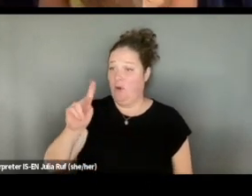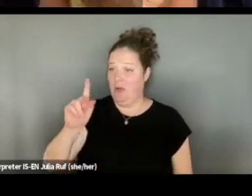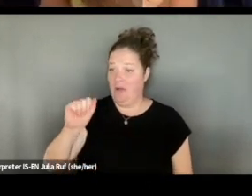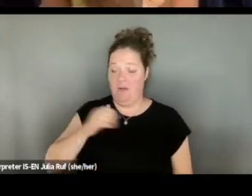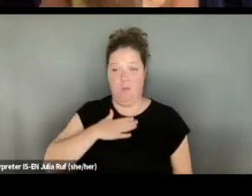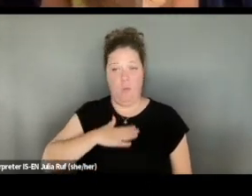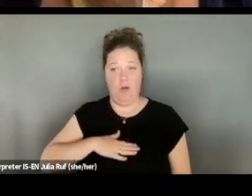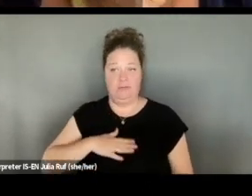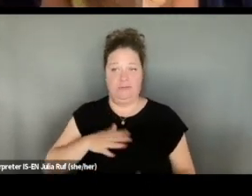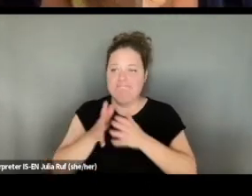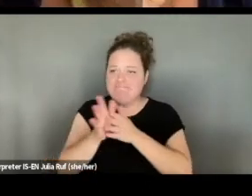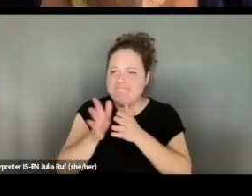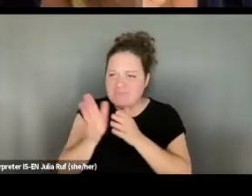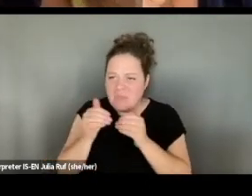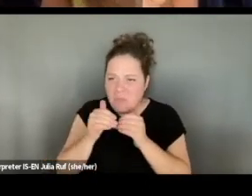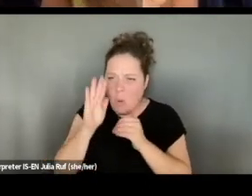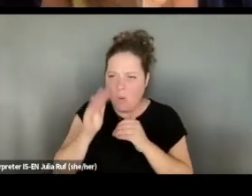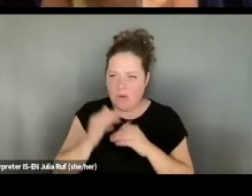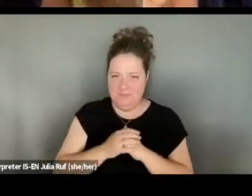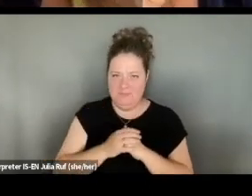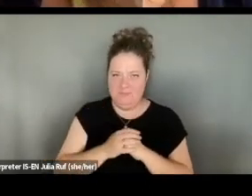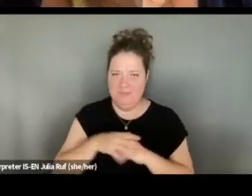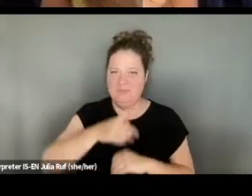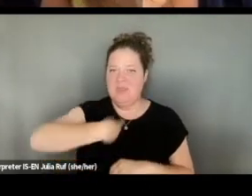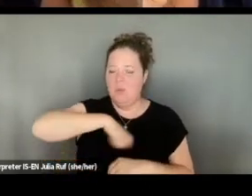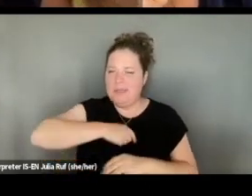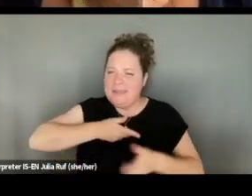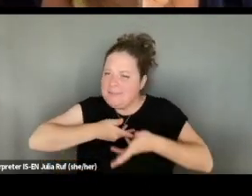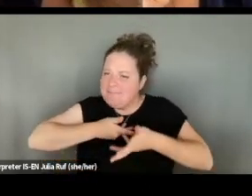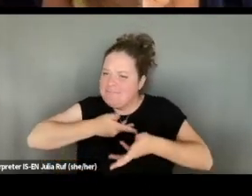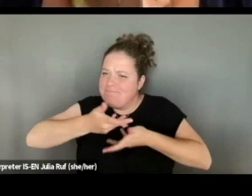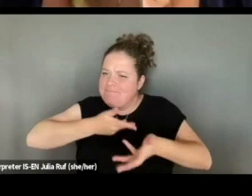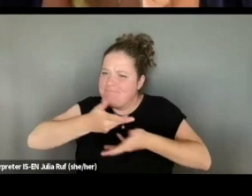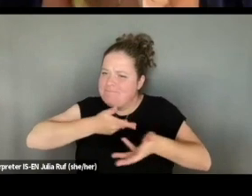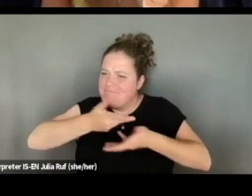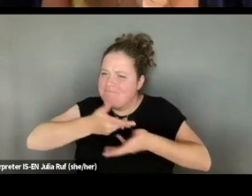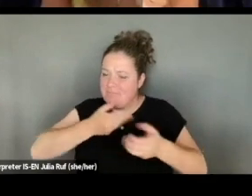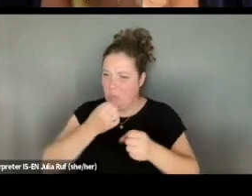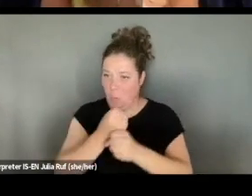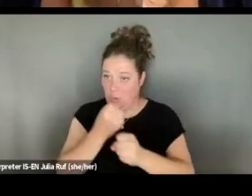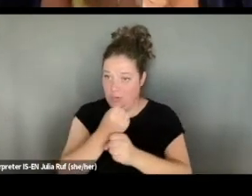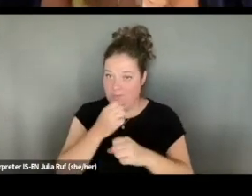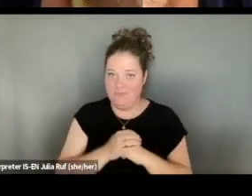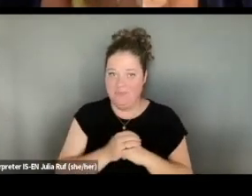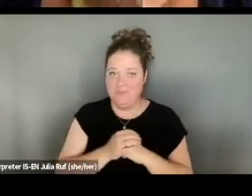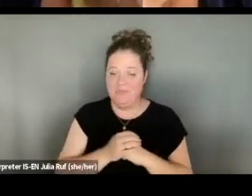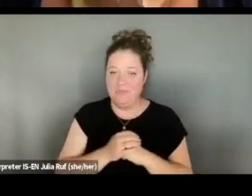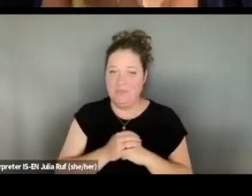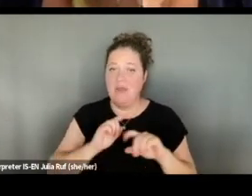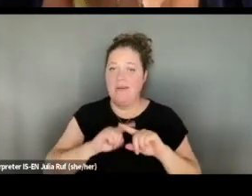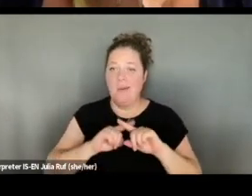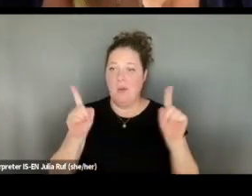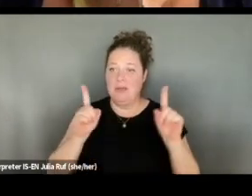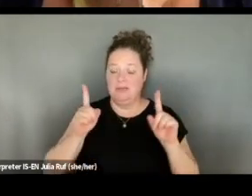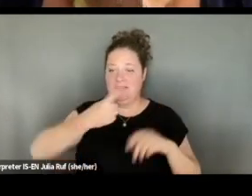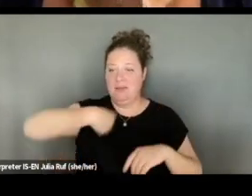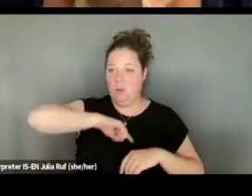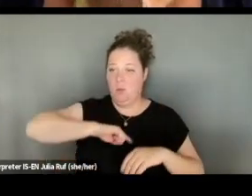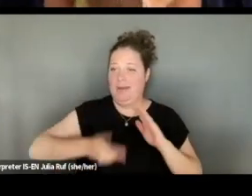Funka. We are a consultancy, but we were founded when we began as a not-for-profit